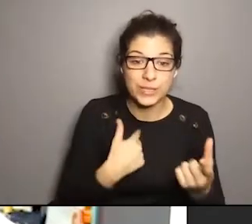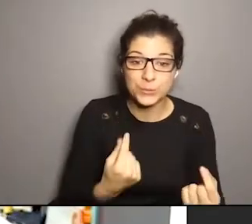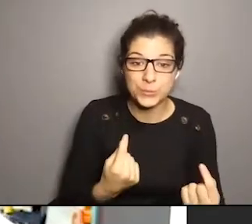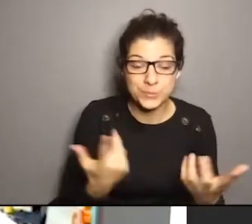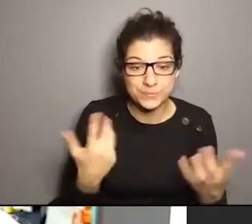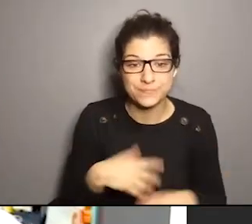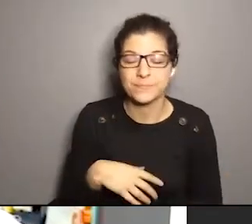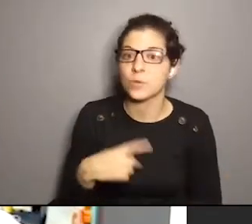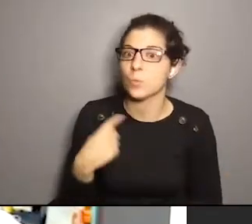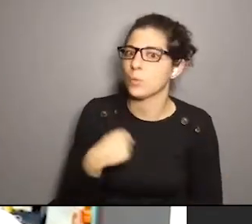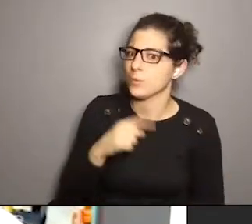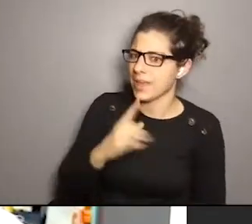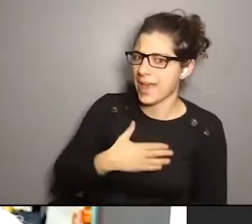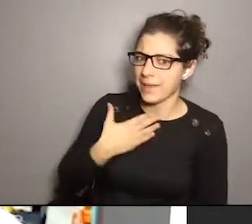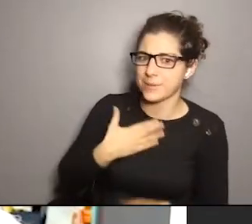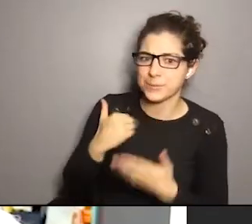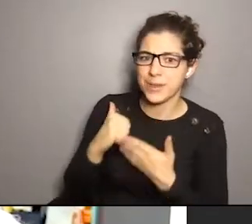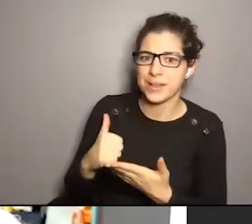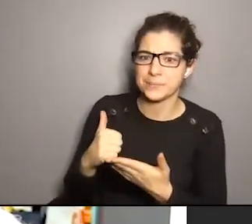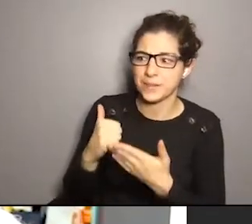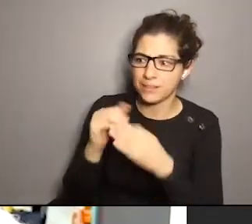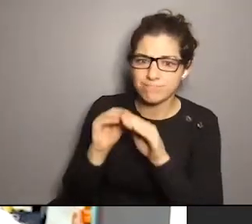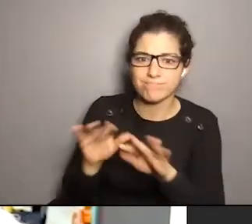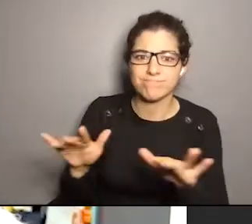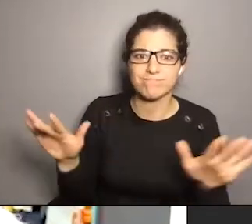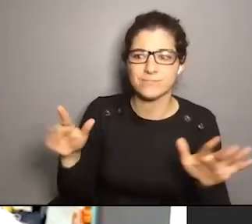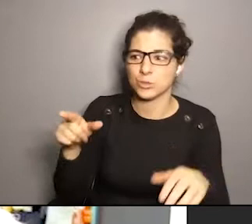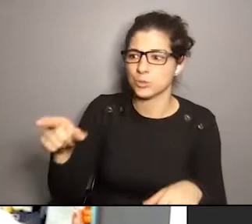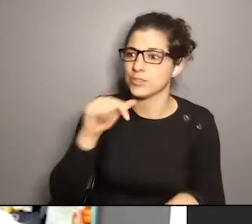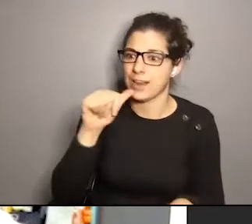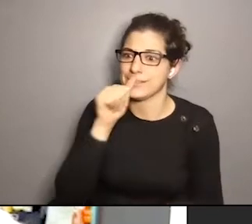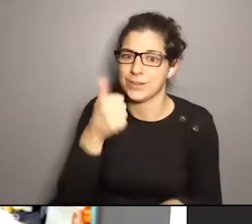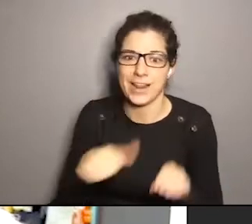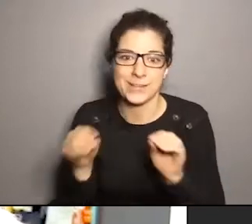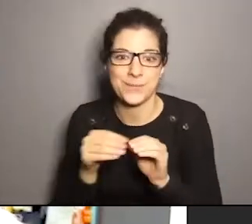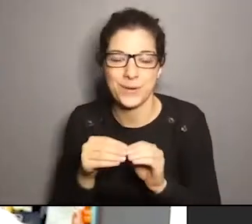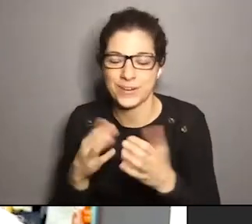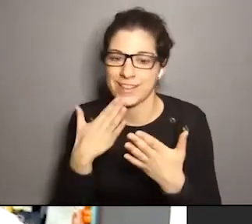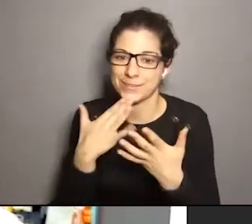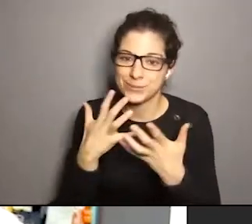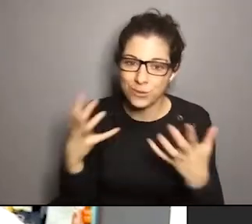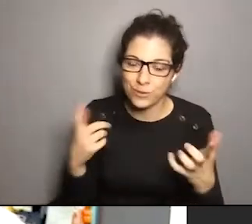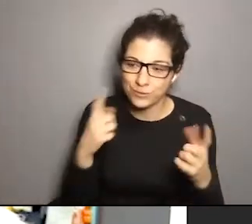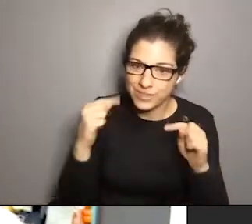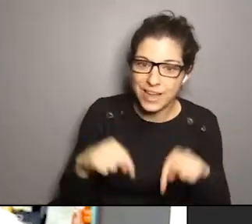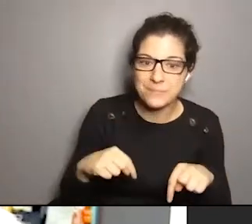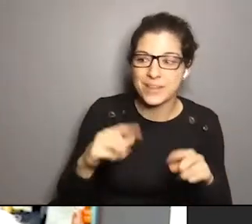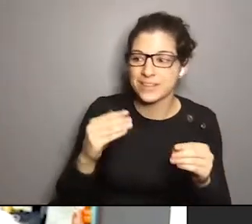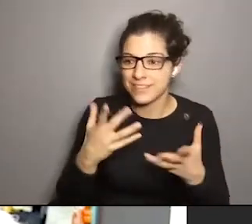Well, we are really happy to help spread the word so you're no longer a secret. So thank you so much for coming on and telling us about this